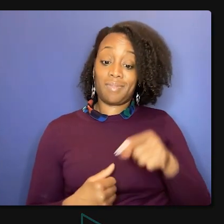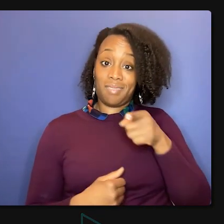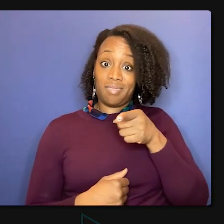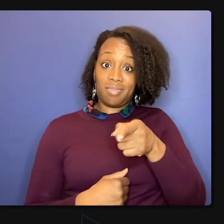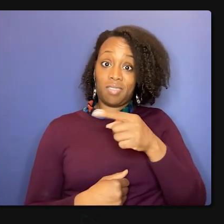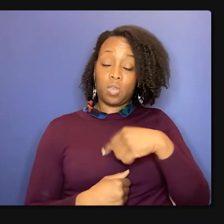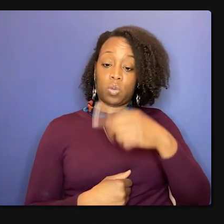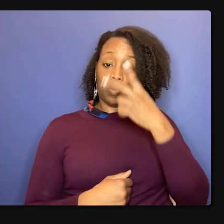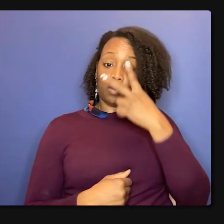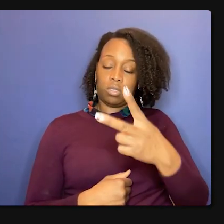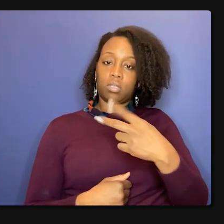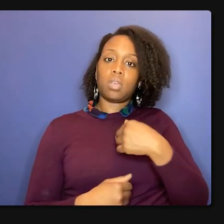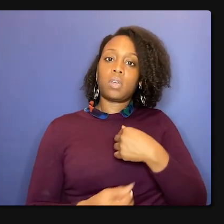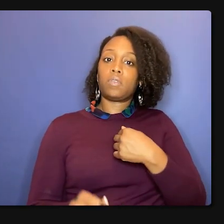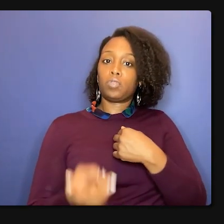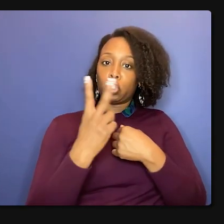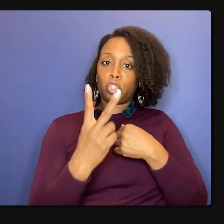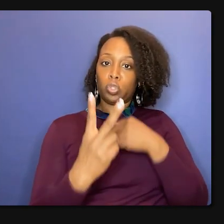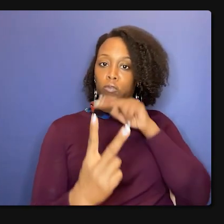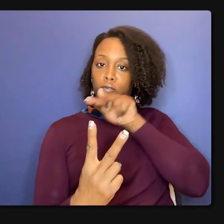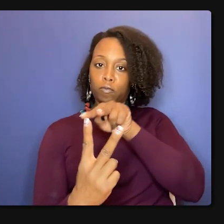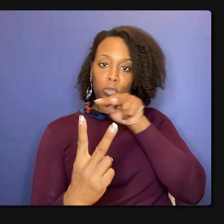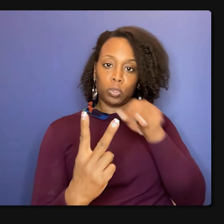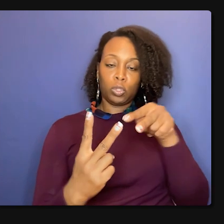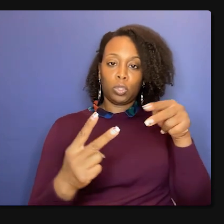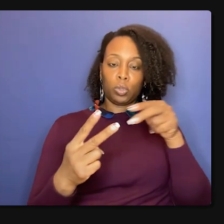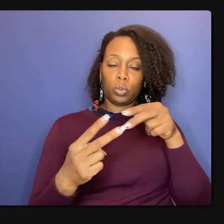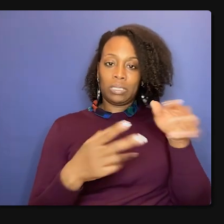There, you will see there are two viewing speeds.